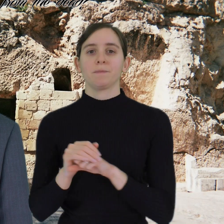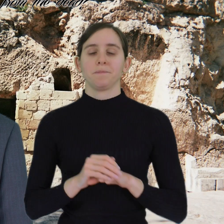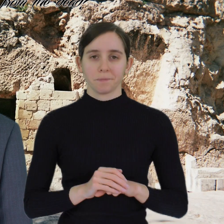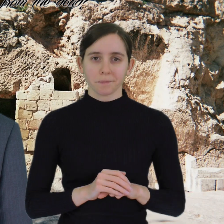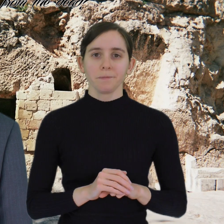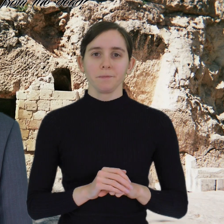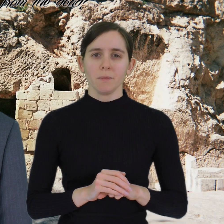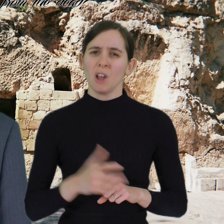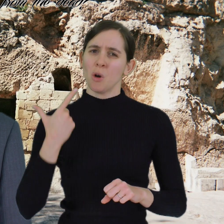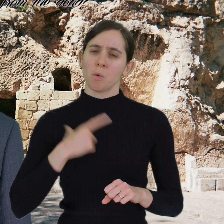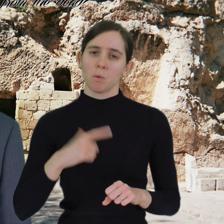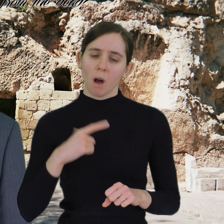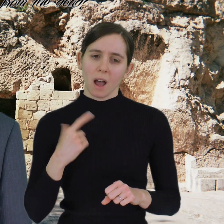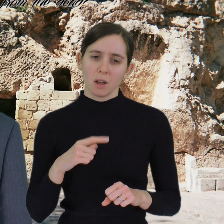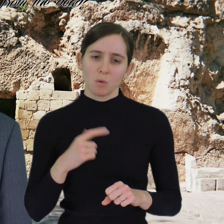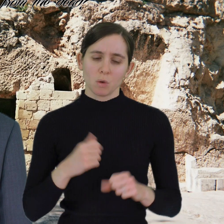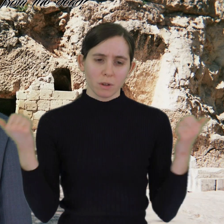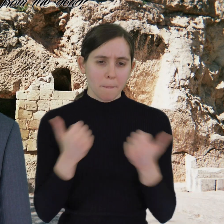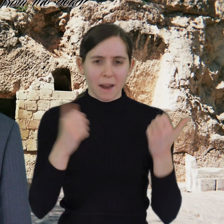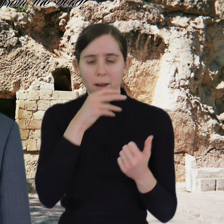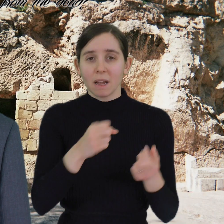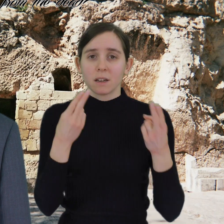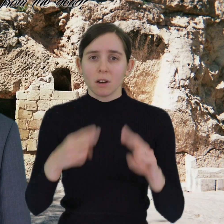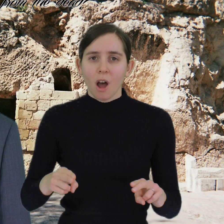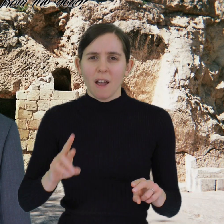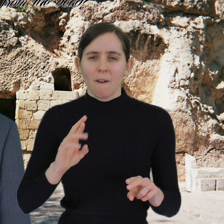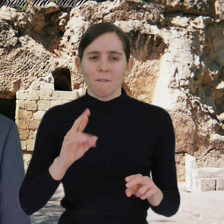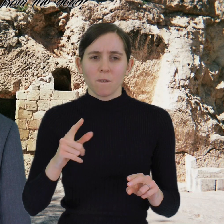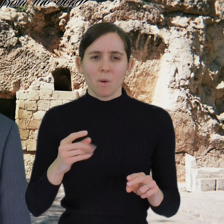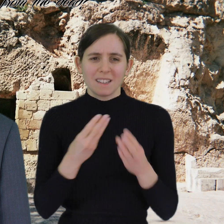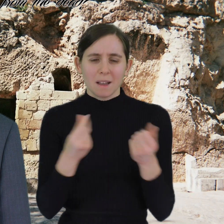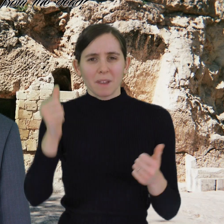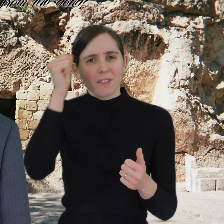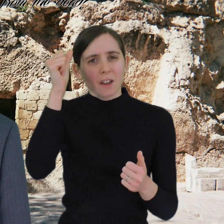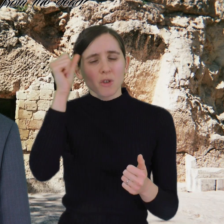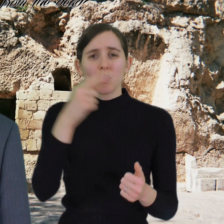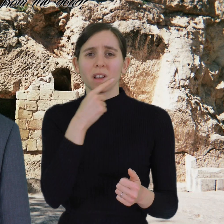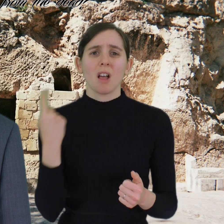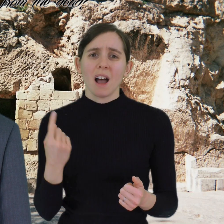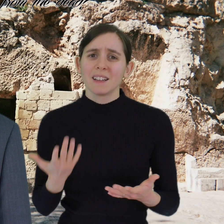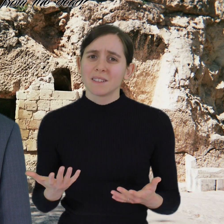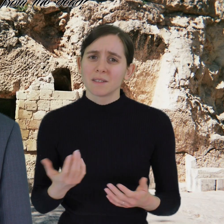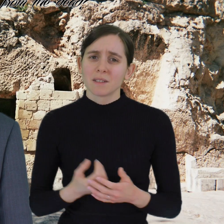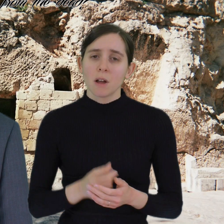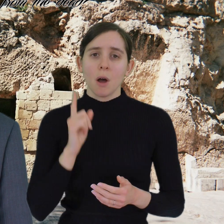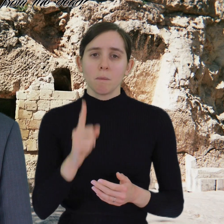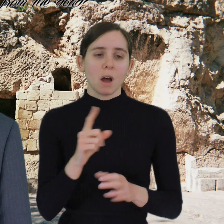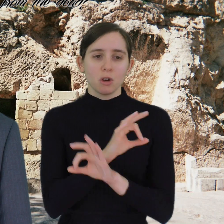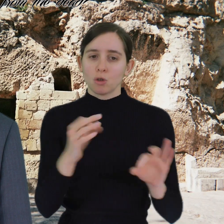Why would so many men die for something that they knew was a lie? But not one of them renounced their